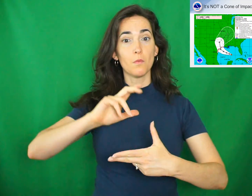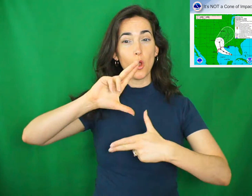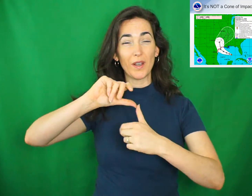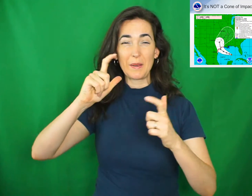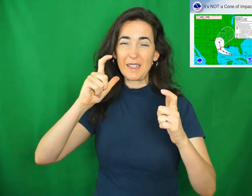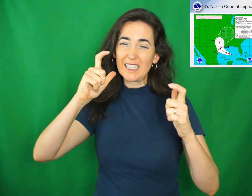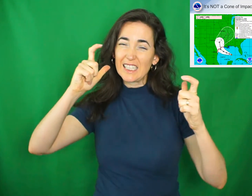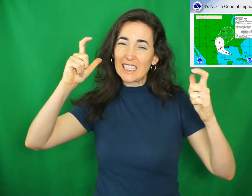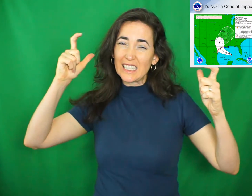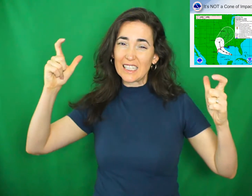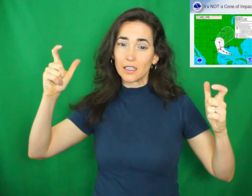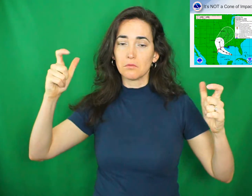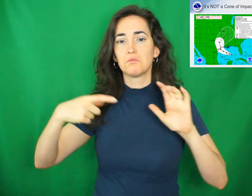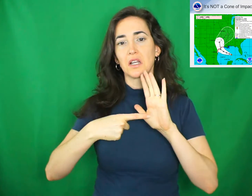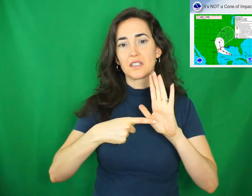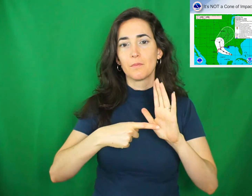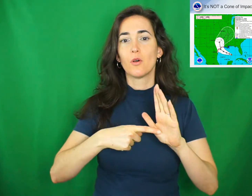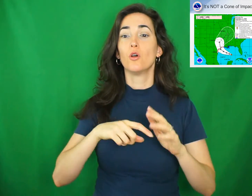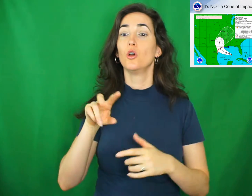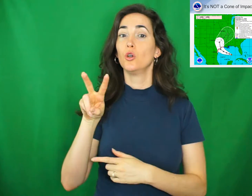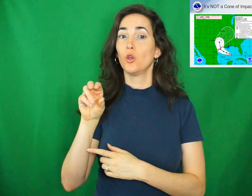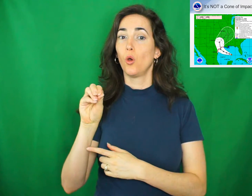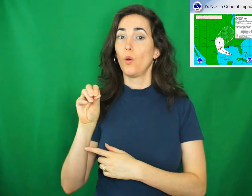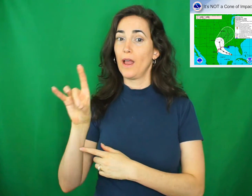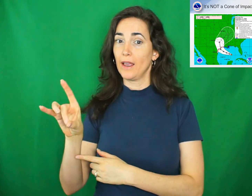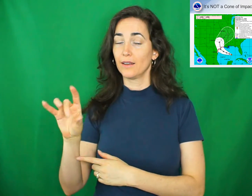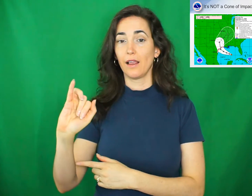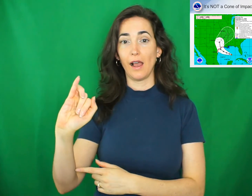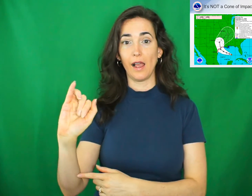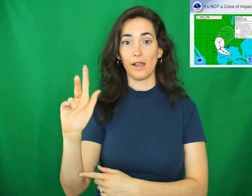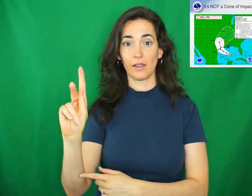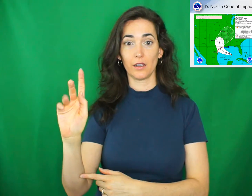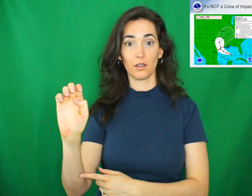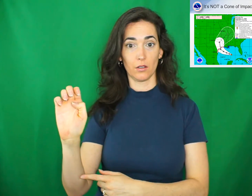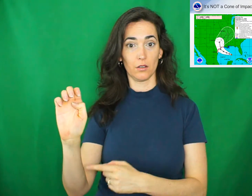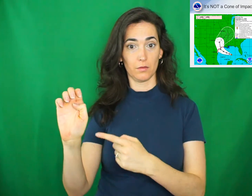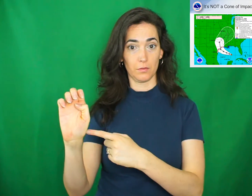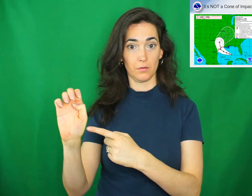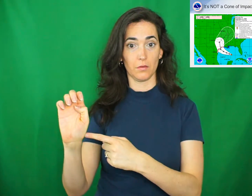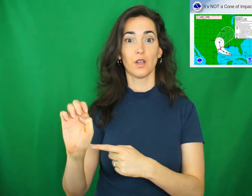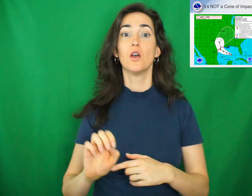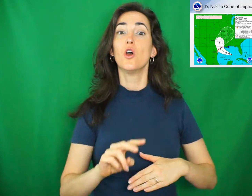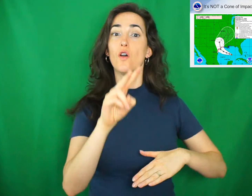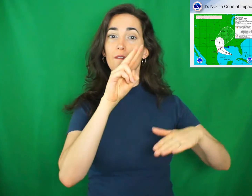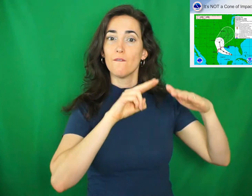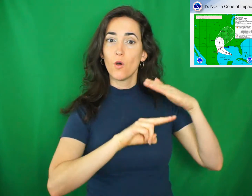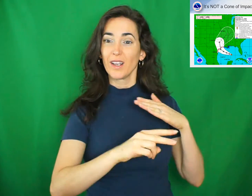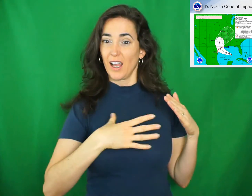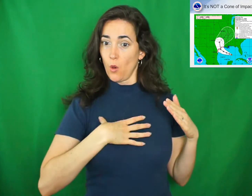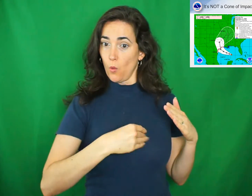Impacts can extend well outside the cone, especially for large storms. Take 2008’s hurricane Ike for example.